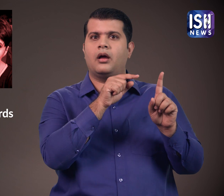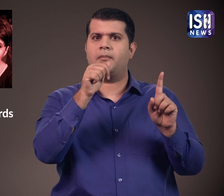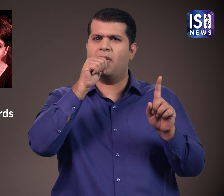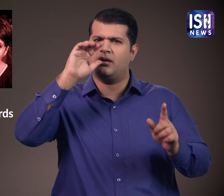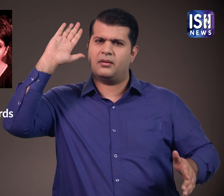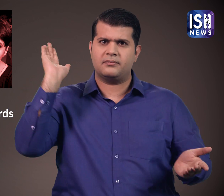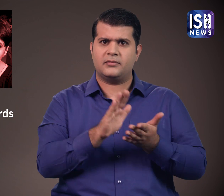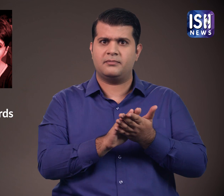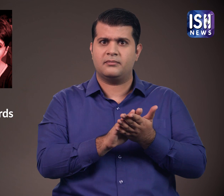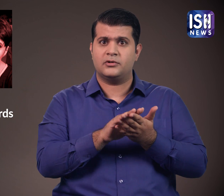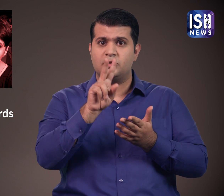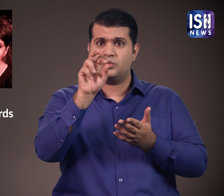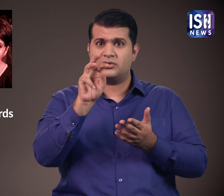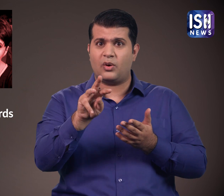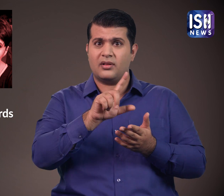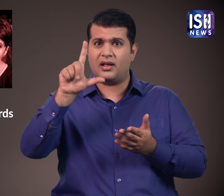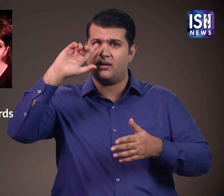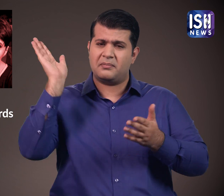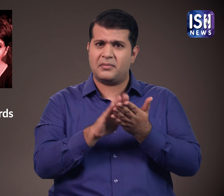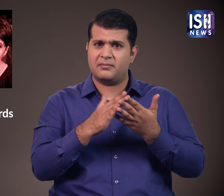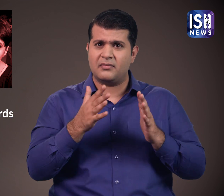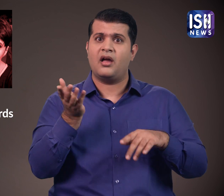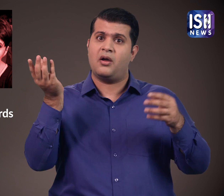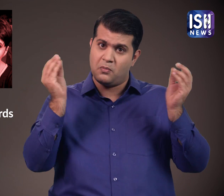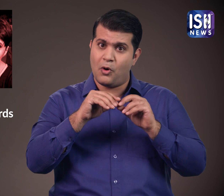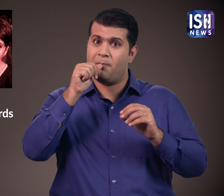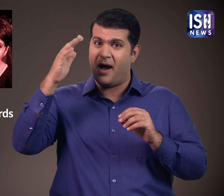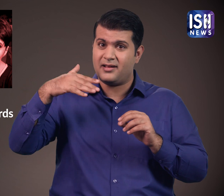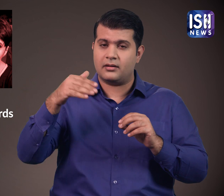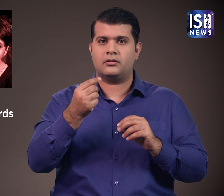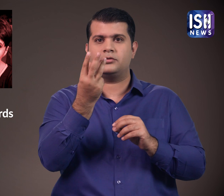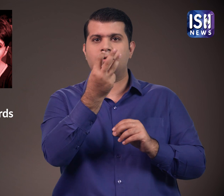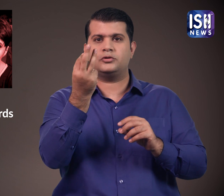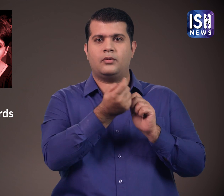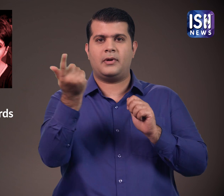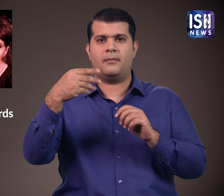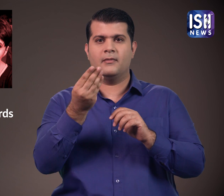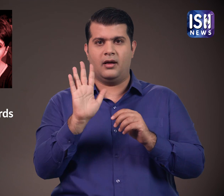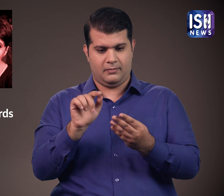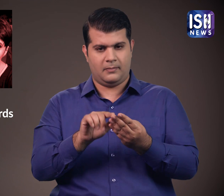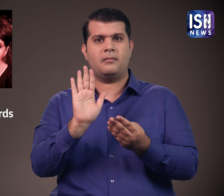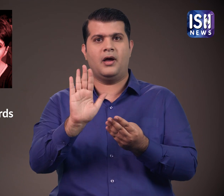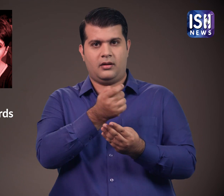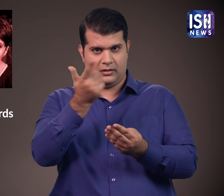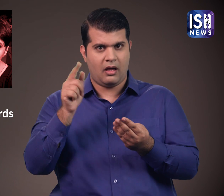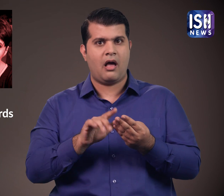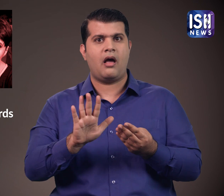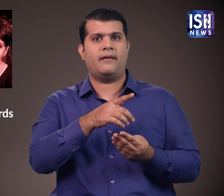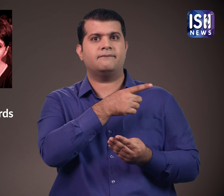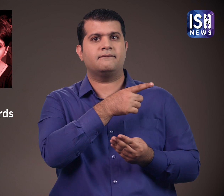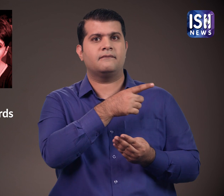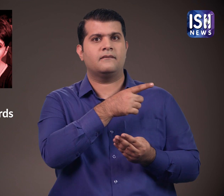He used up all the water and was charged Rs 300 for the extra water used! There is a reciept for the same as well!